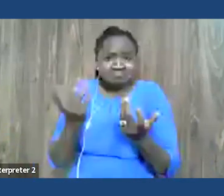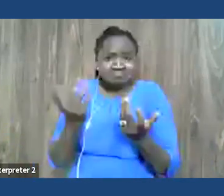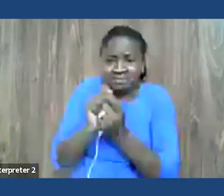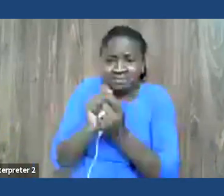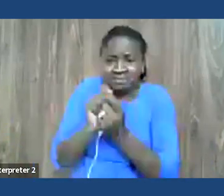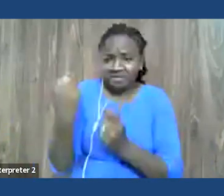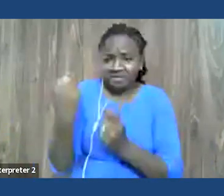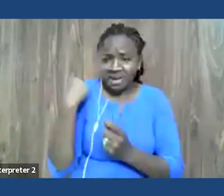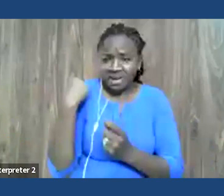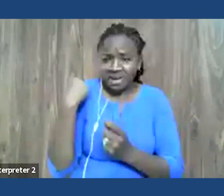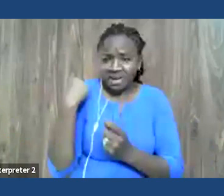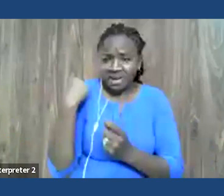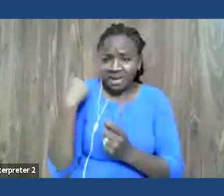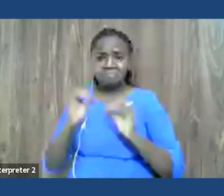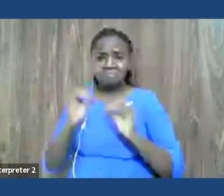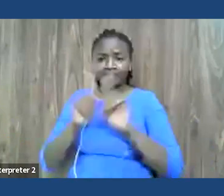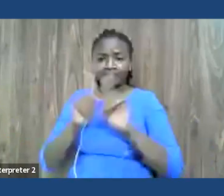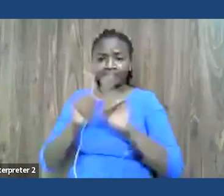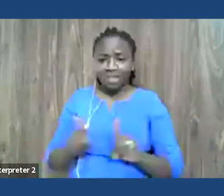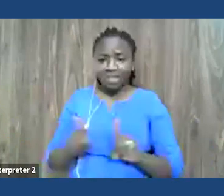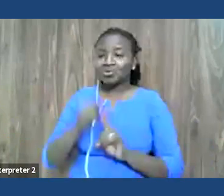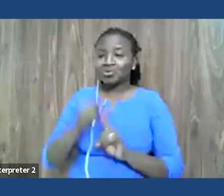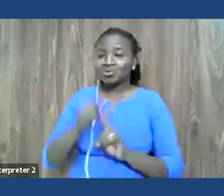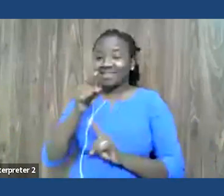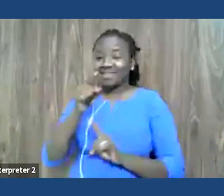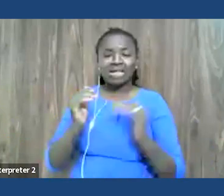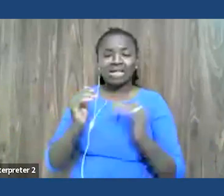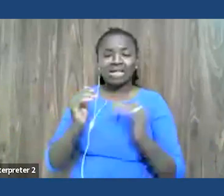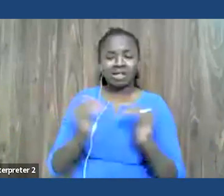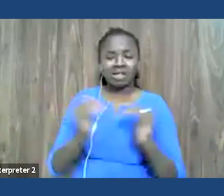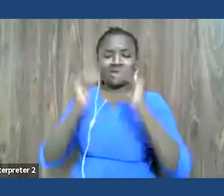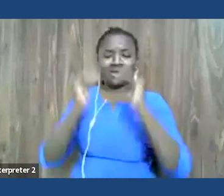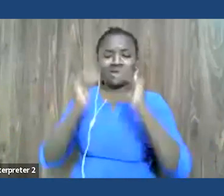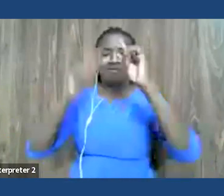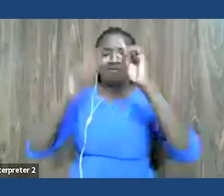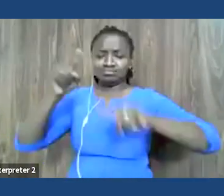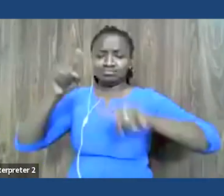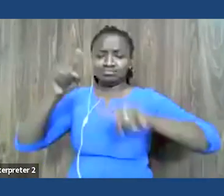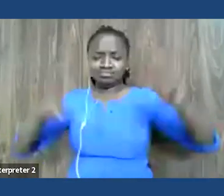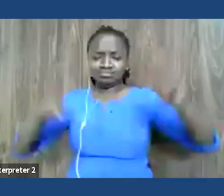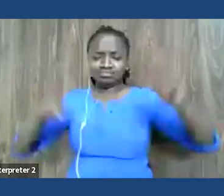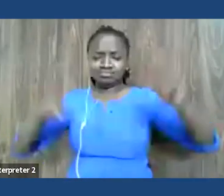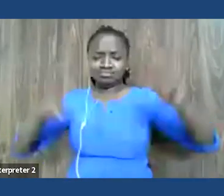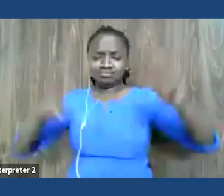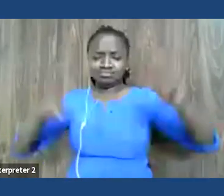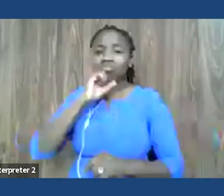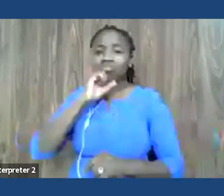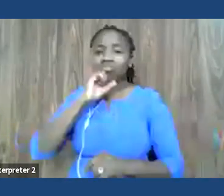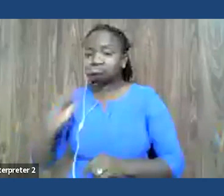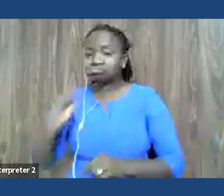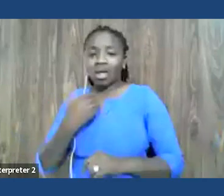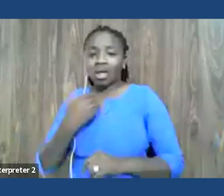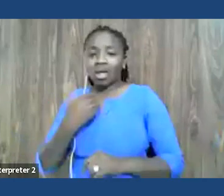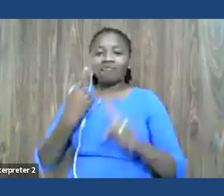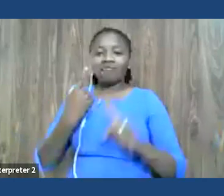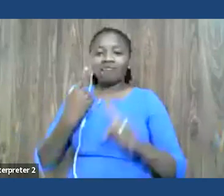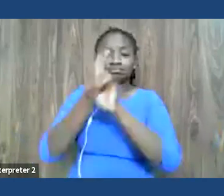People are going through different life stages where as they age and have different accessibility